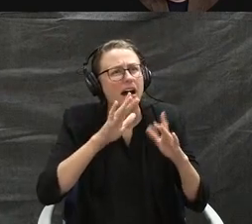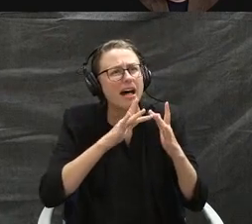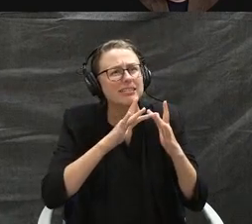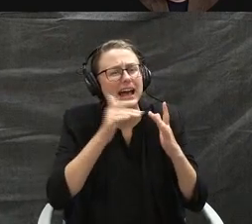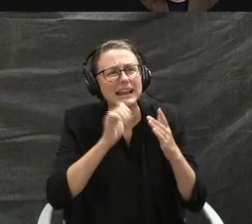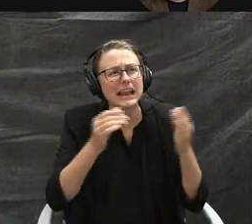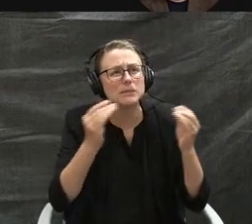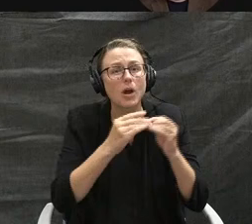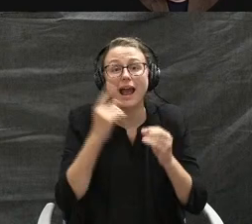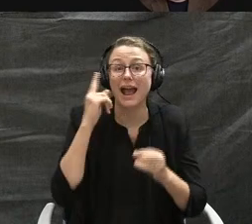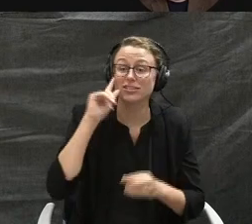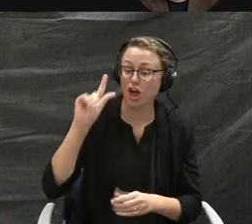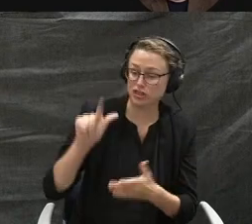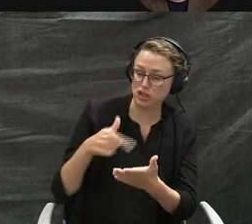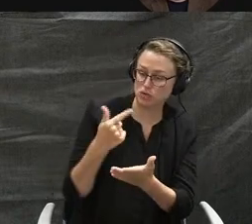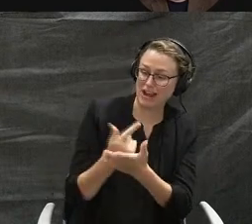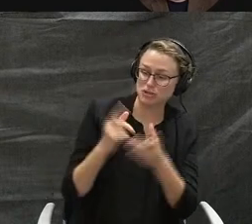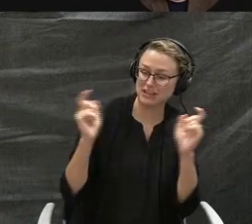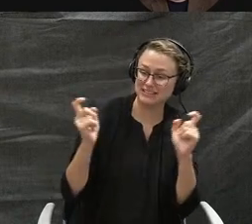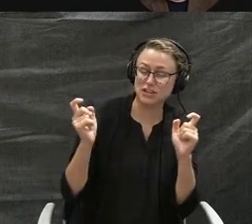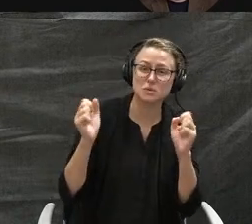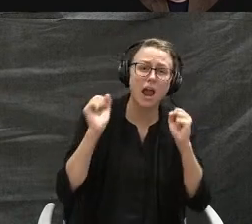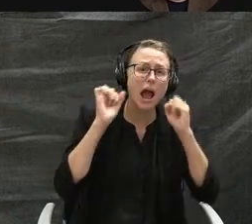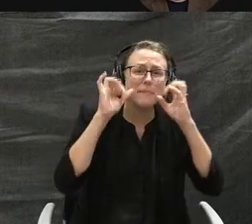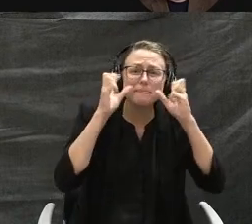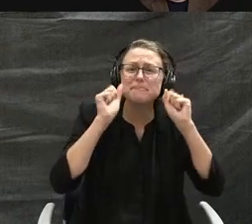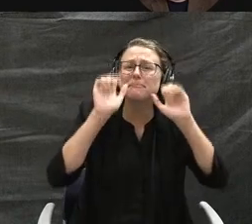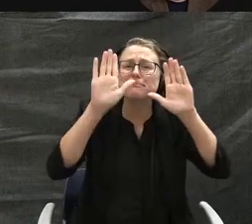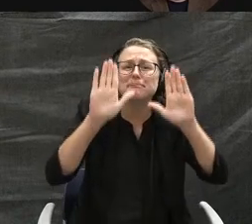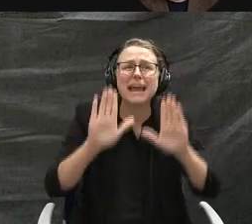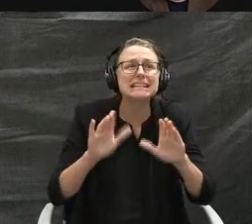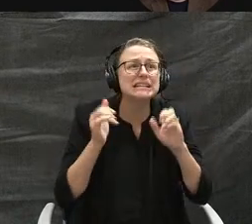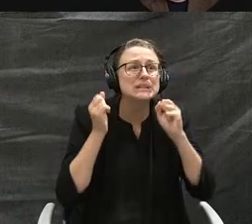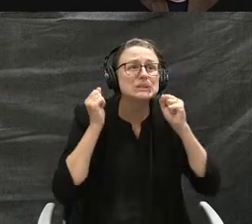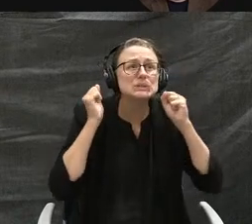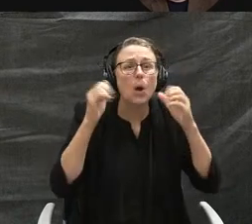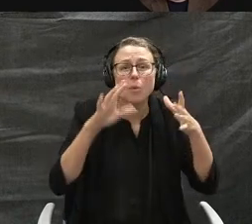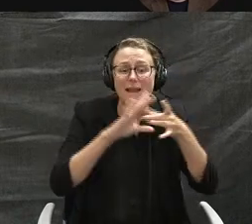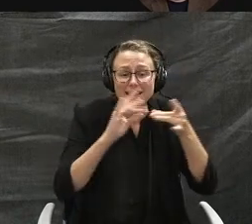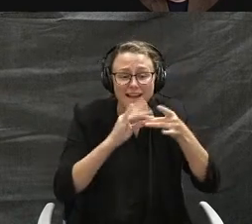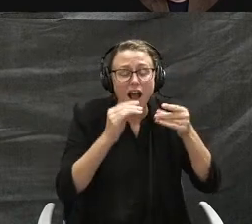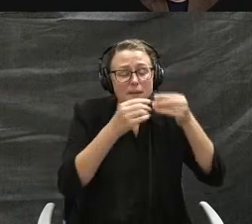graduation ceremony was amazing and got so many comments about how thankful a lot of the seniors families were for the